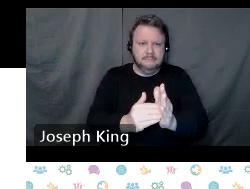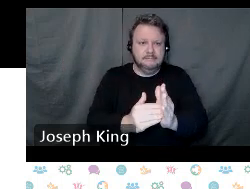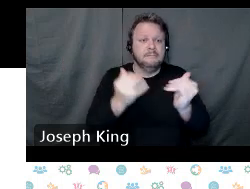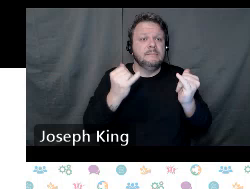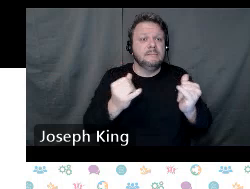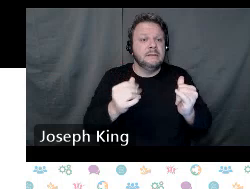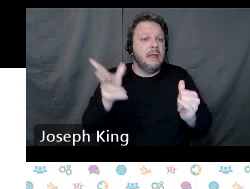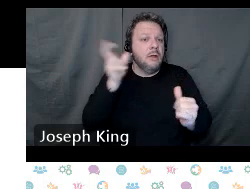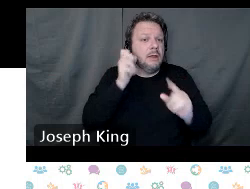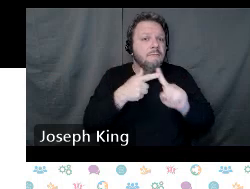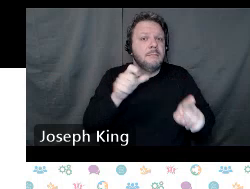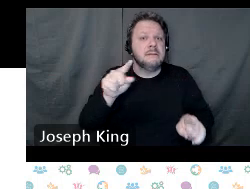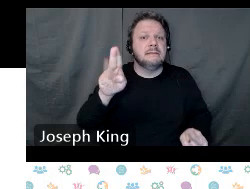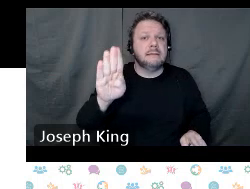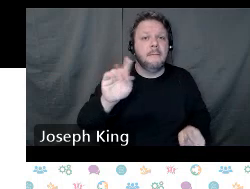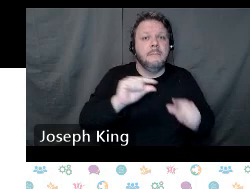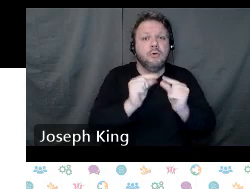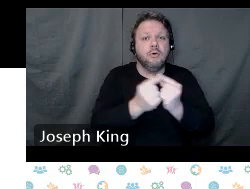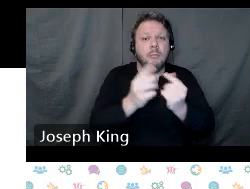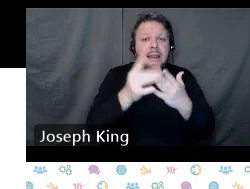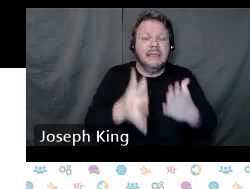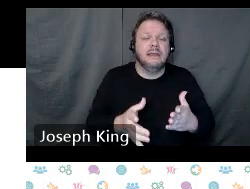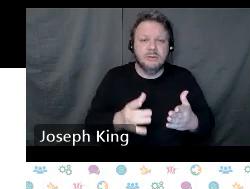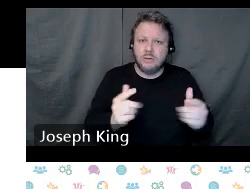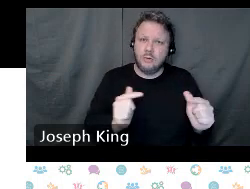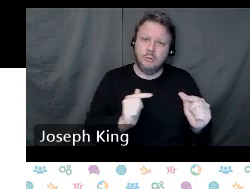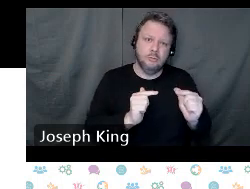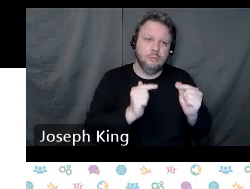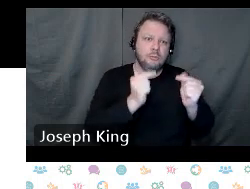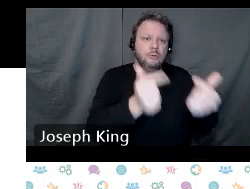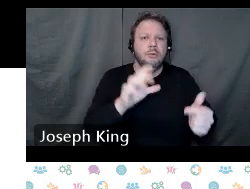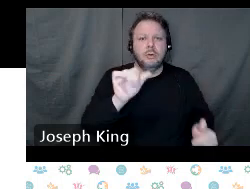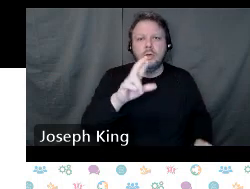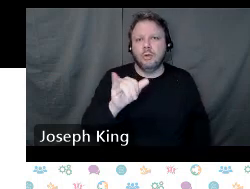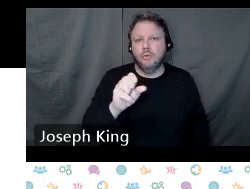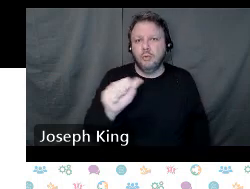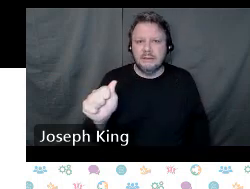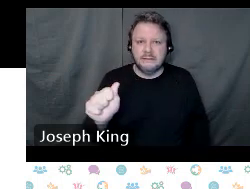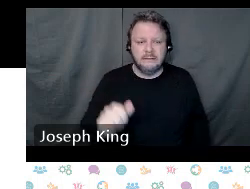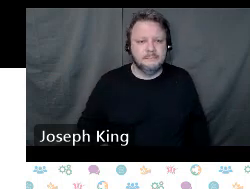So now we're going to hear from our subgroup leaders. So take it away, Karissa and Dietra.